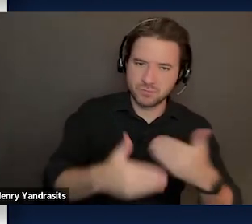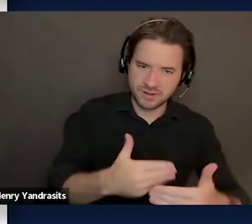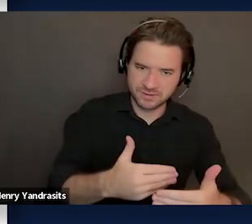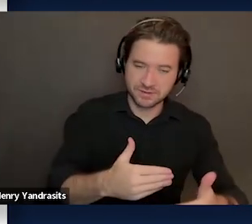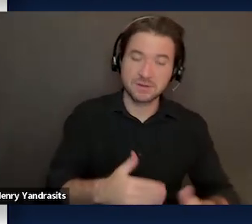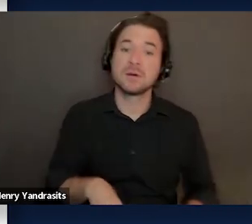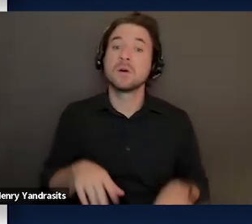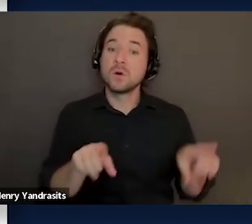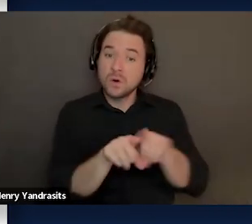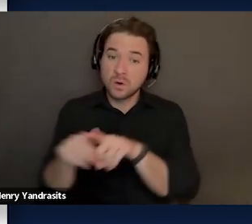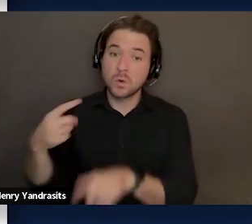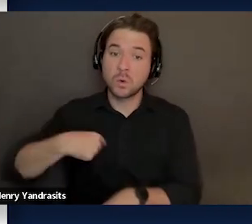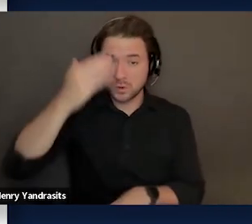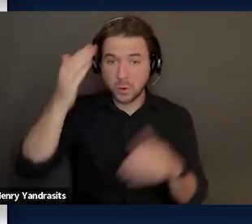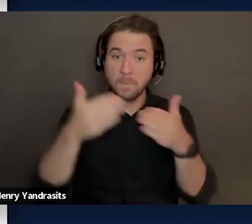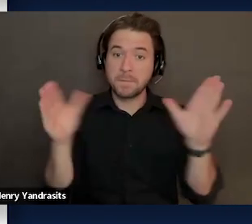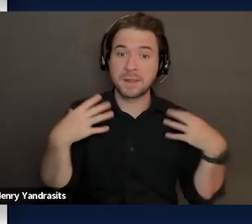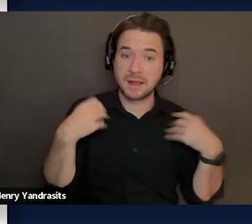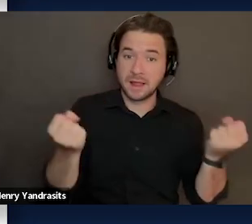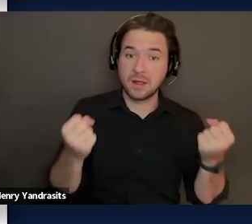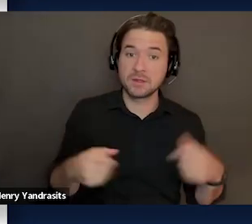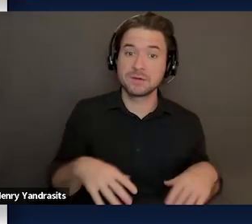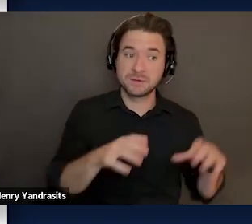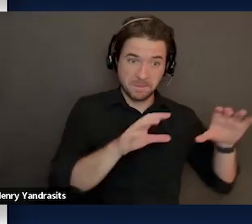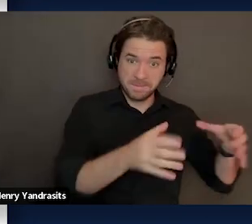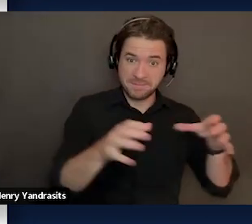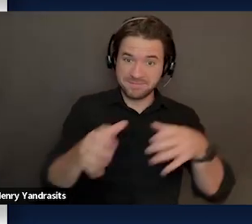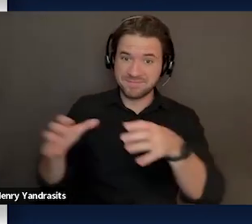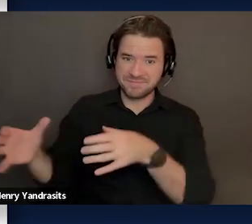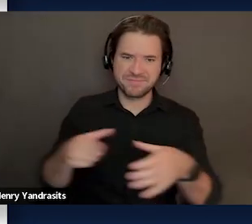And what's more, we know in public health that populations are contested concepts.